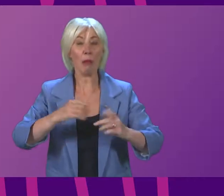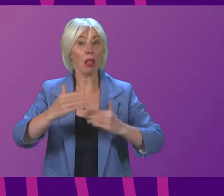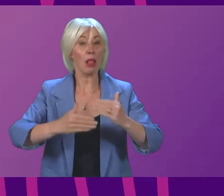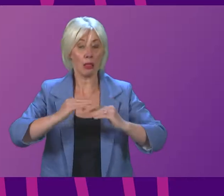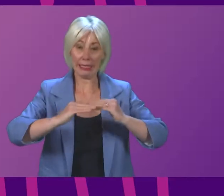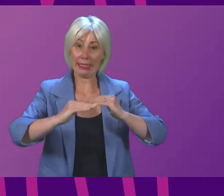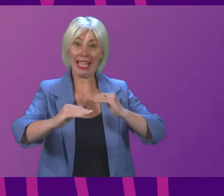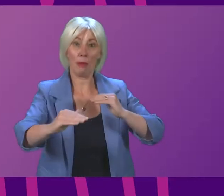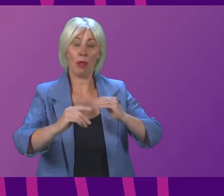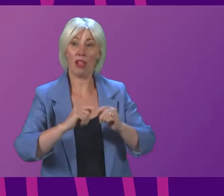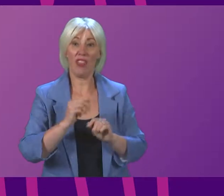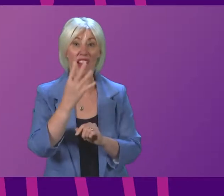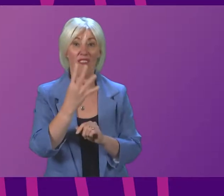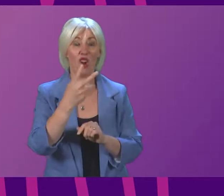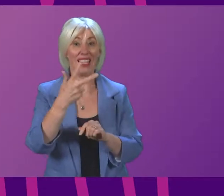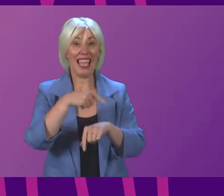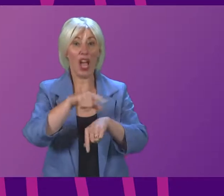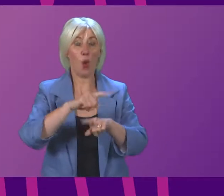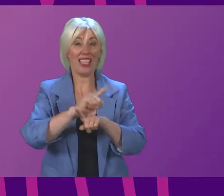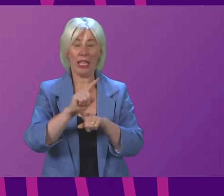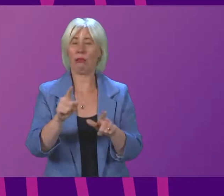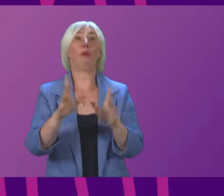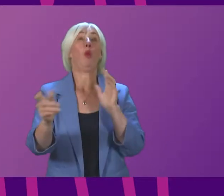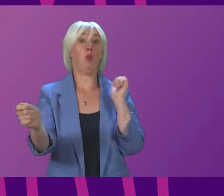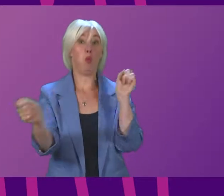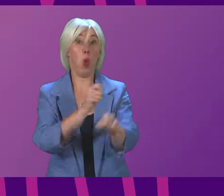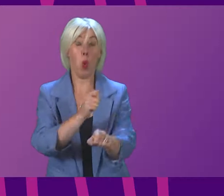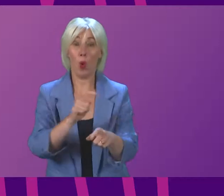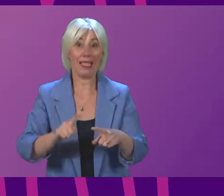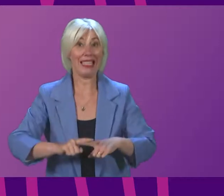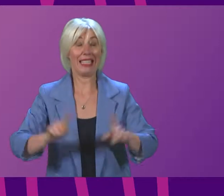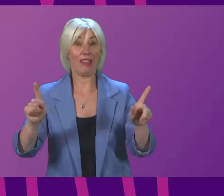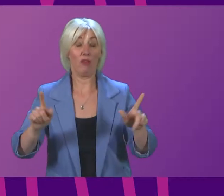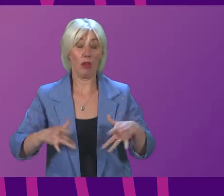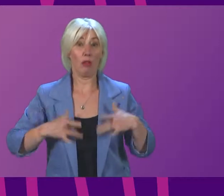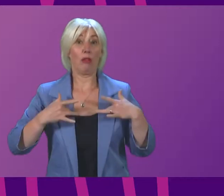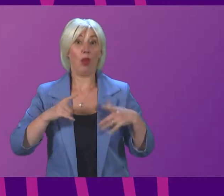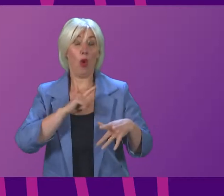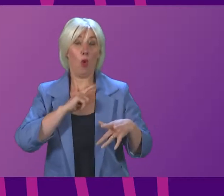ourselves taking a dramatically different view 48 hours later because of the emergence of omicron.